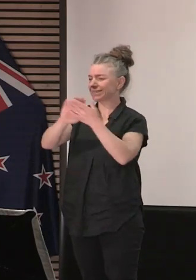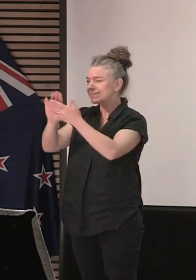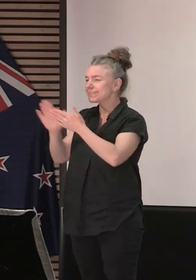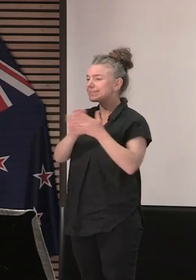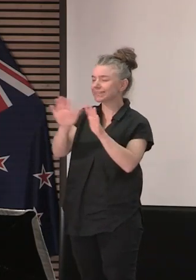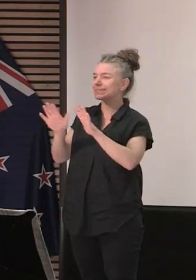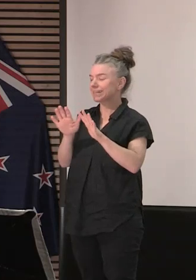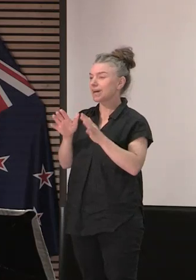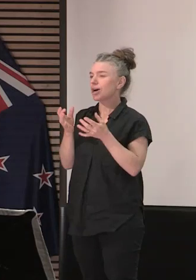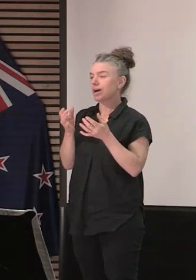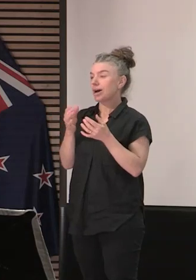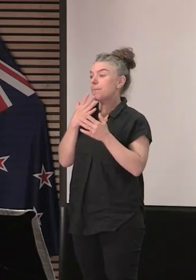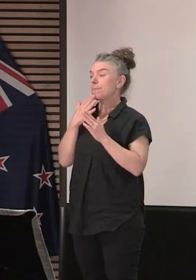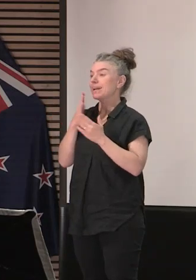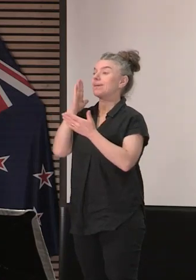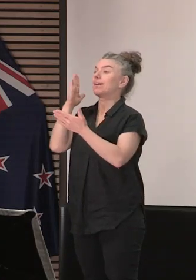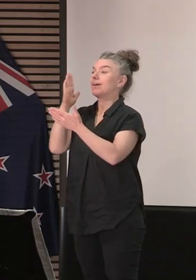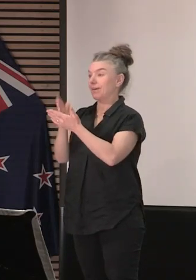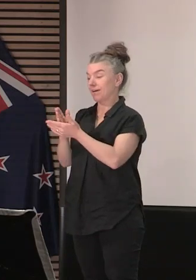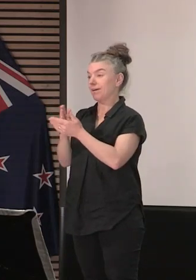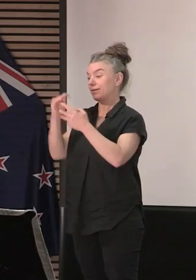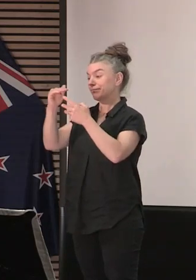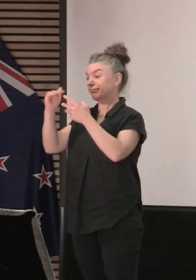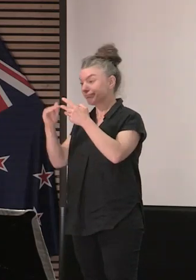as wecan be when it comes time toeventually move.